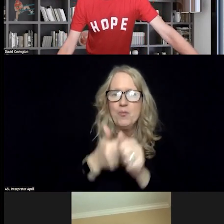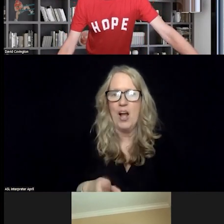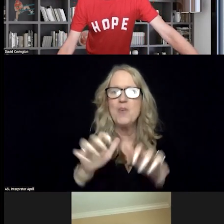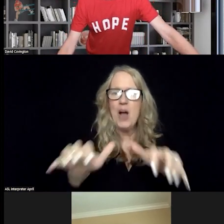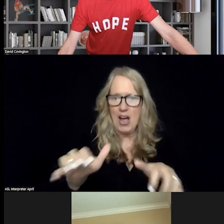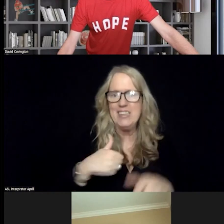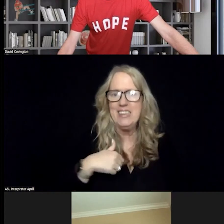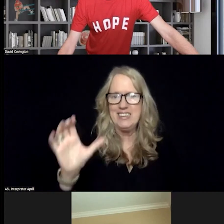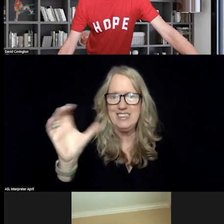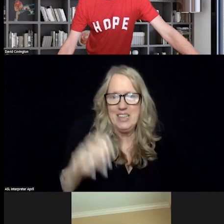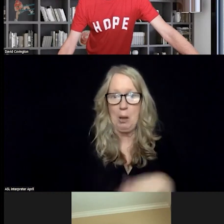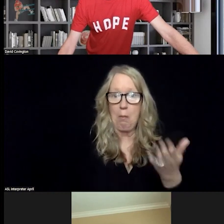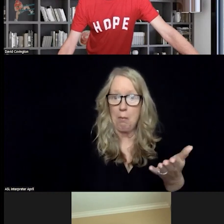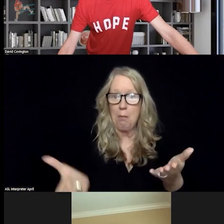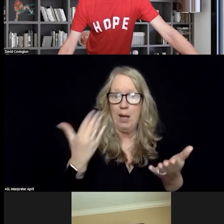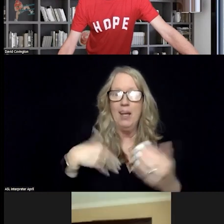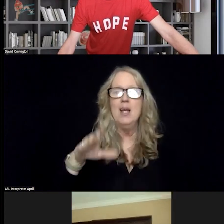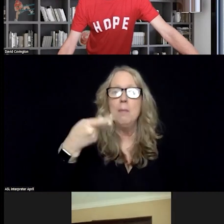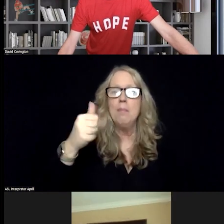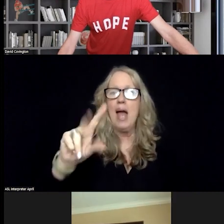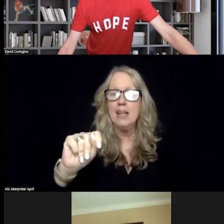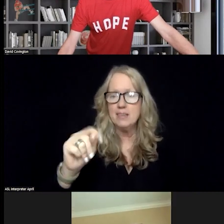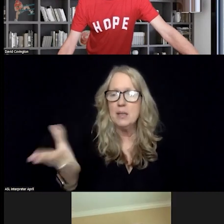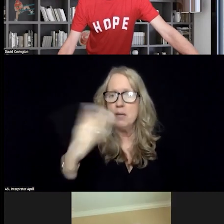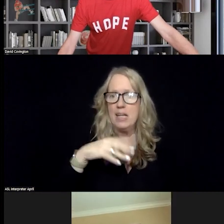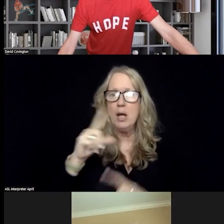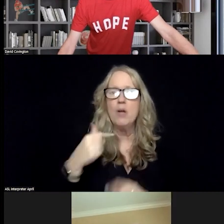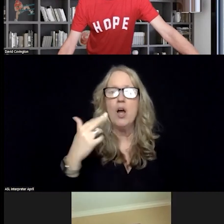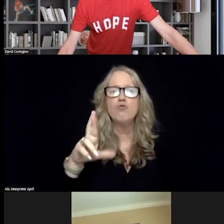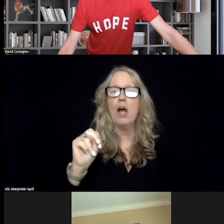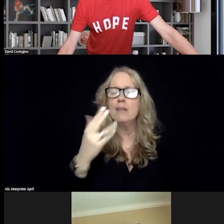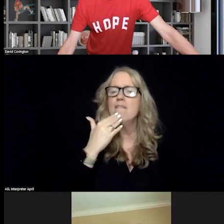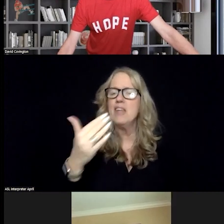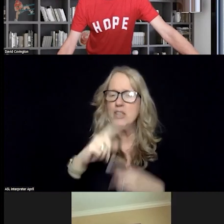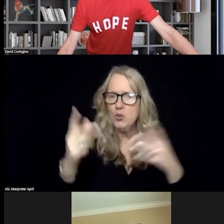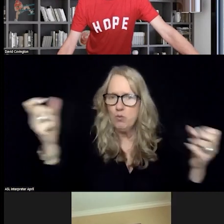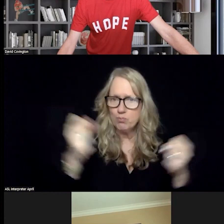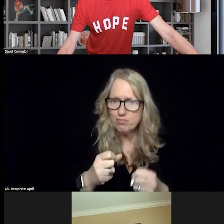LET'S BRING ON PAT FOR A MINUTE. PAT, YOU WHAT I WERE